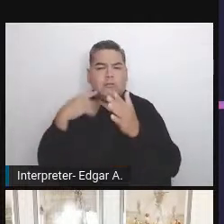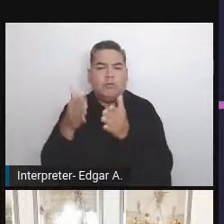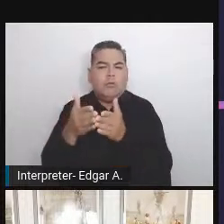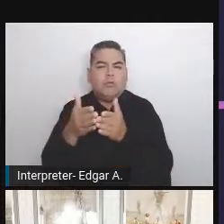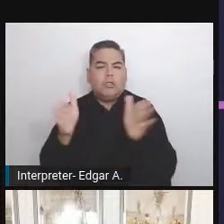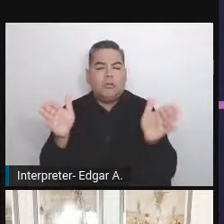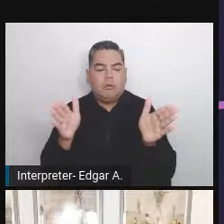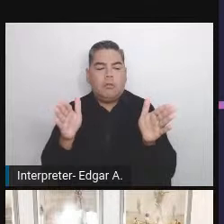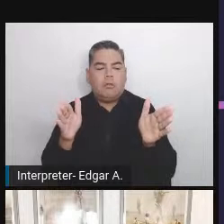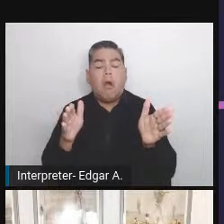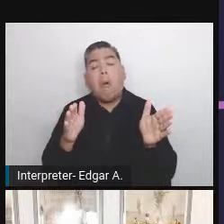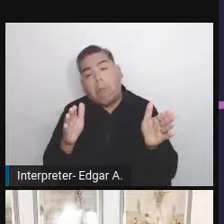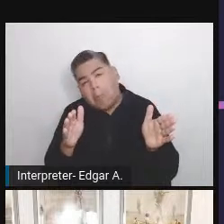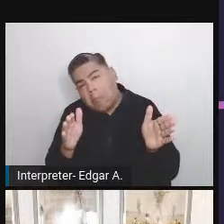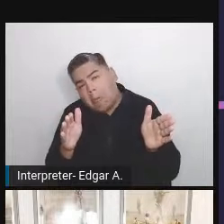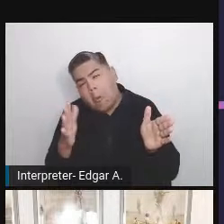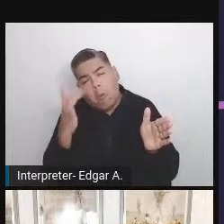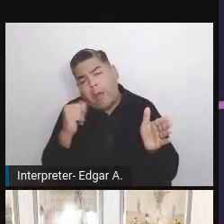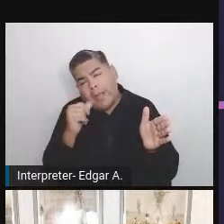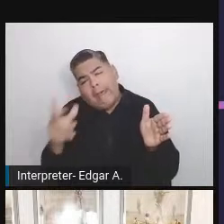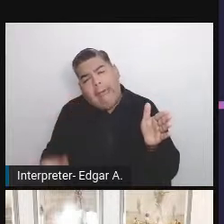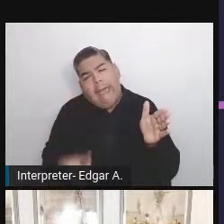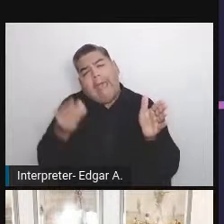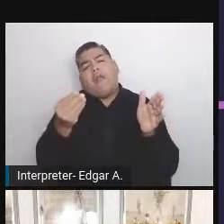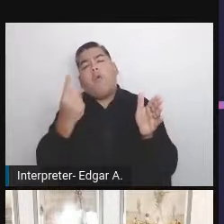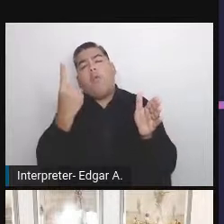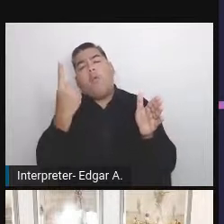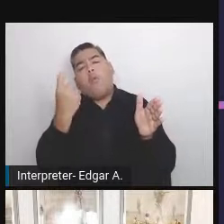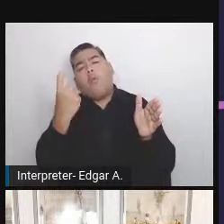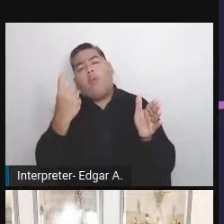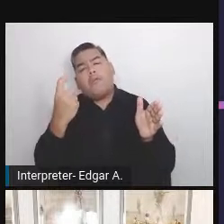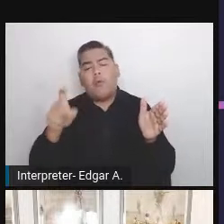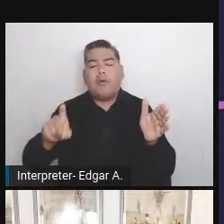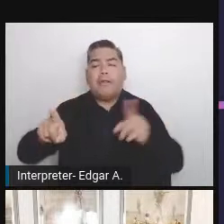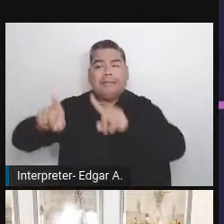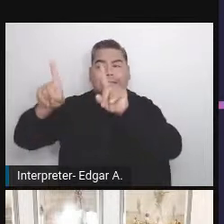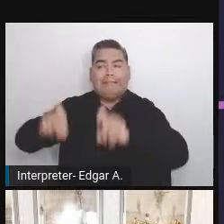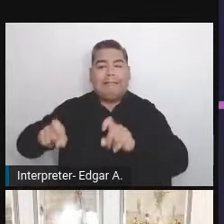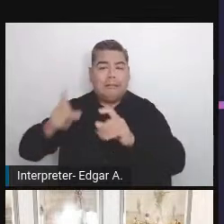functional test, and two end tests. But why not add one more test to the equation?